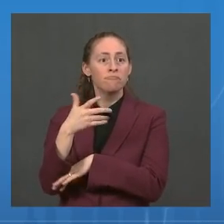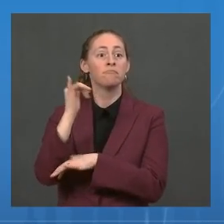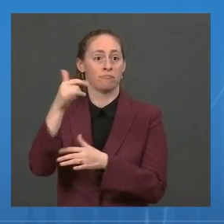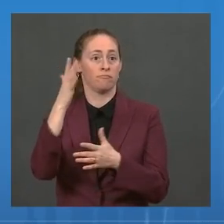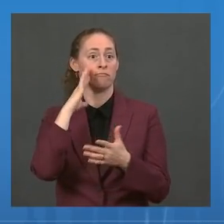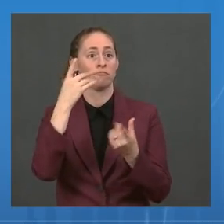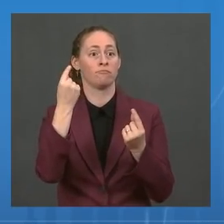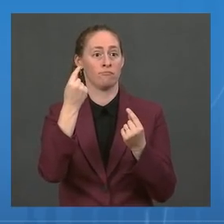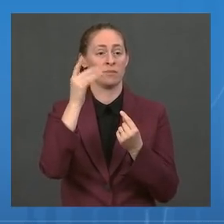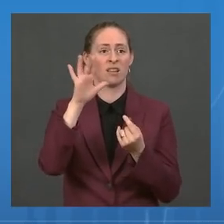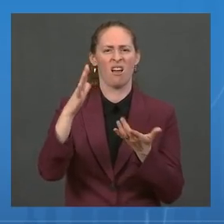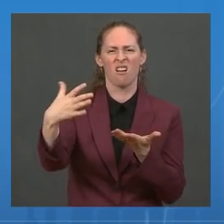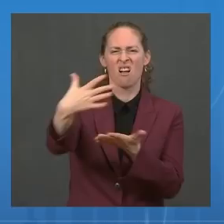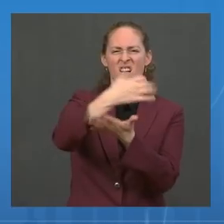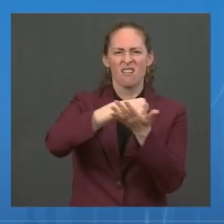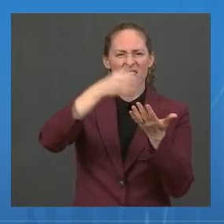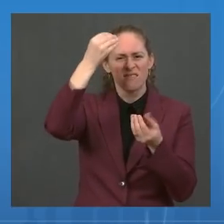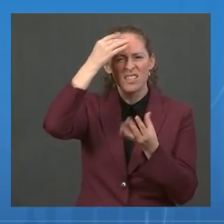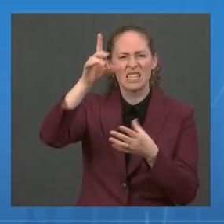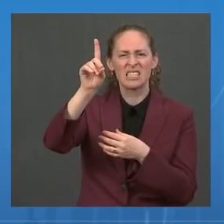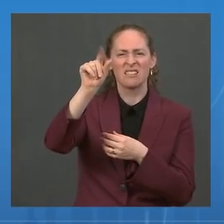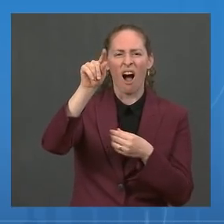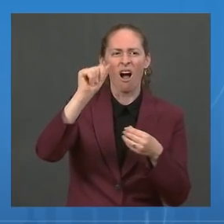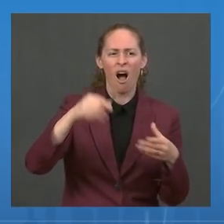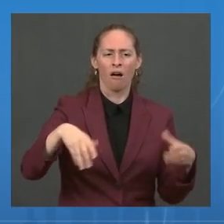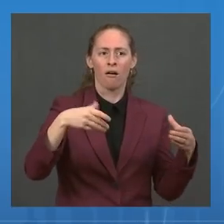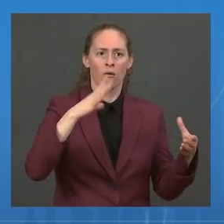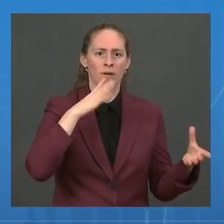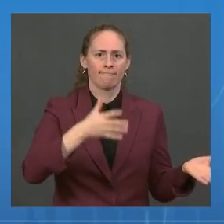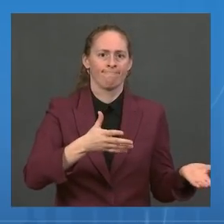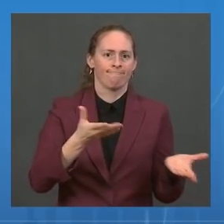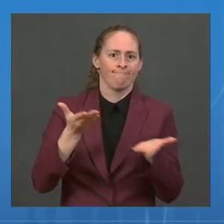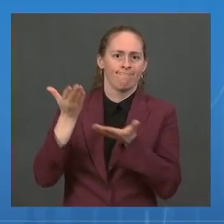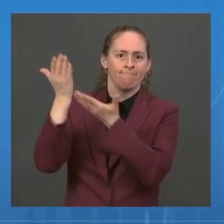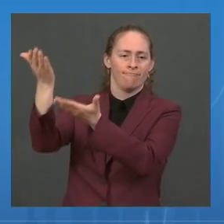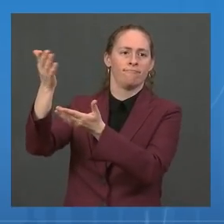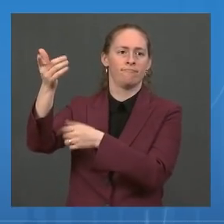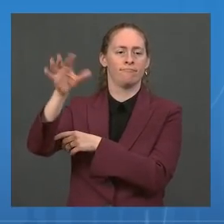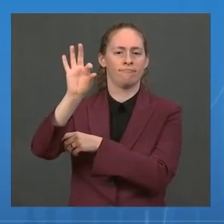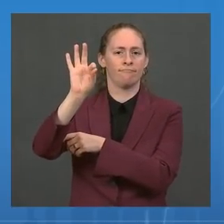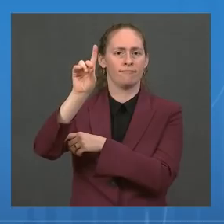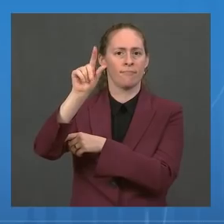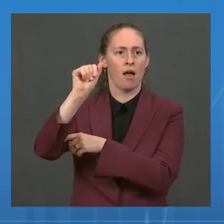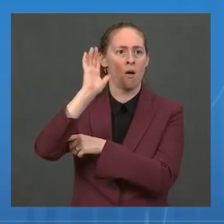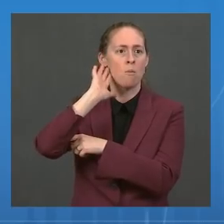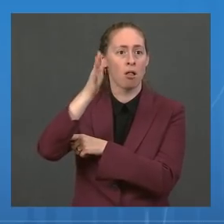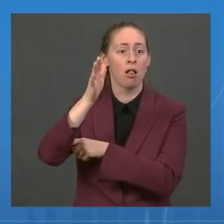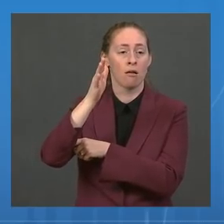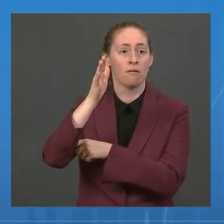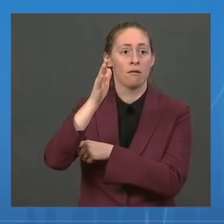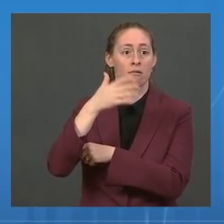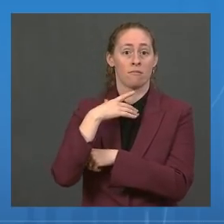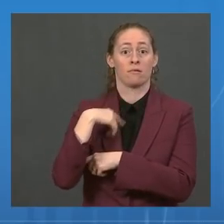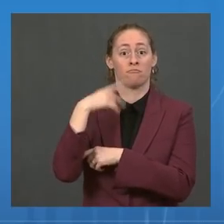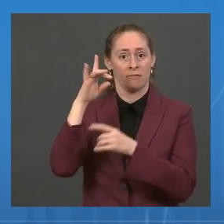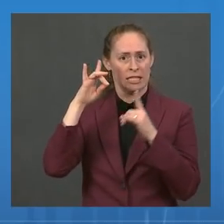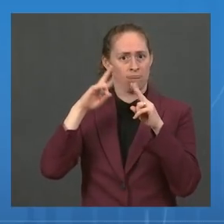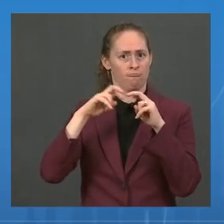to the FDA imminently. The data are impressive. There was a 50 percent diminution.